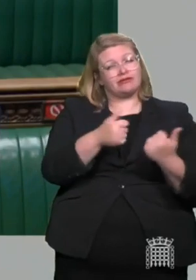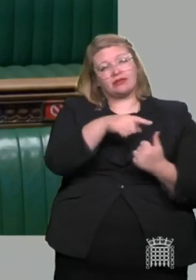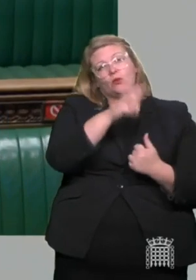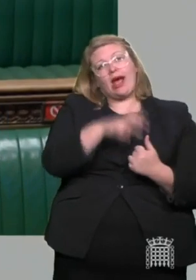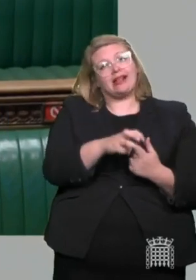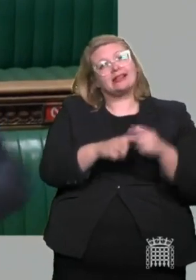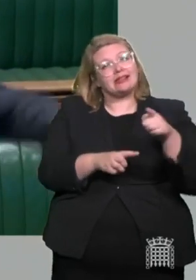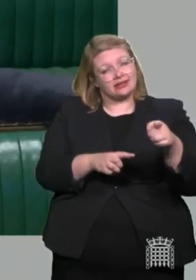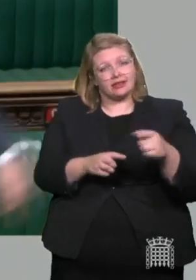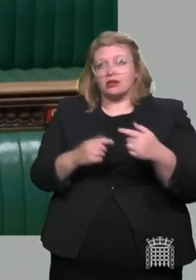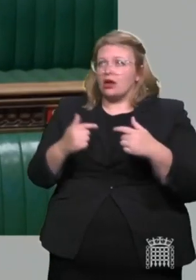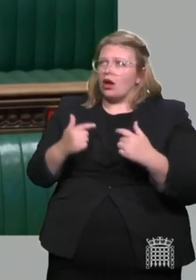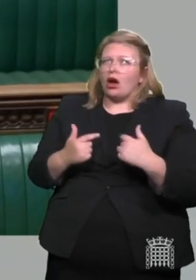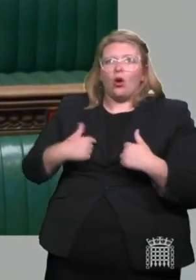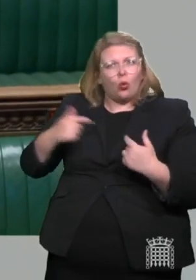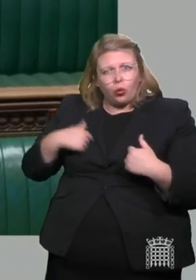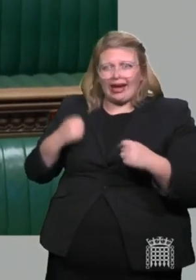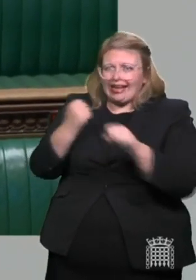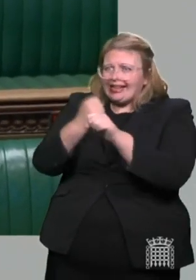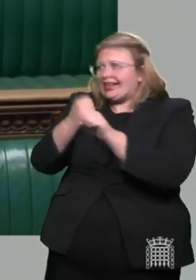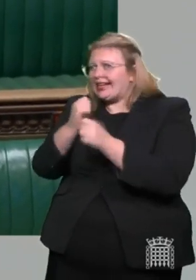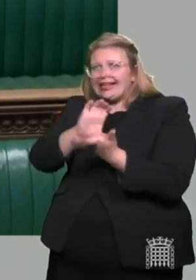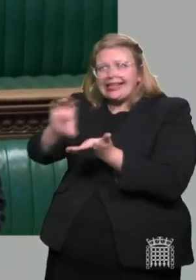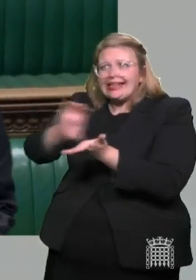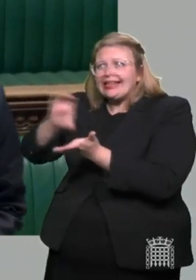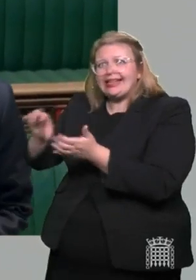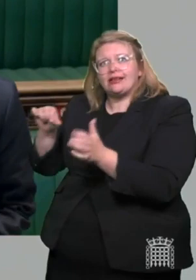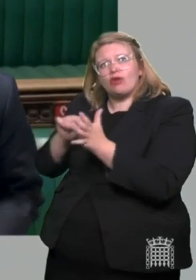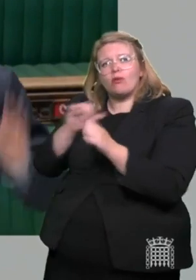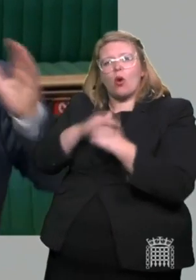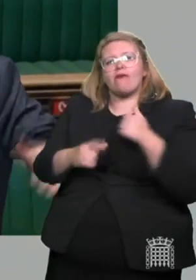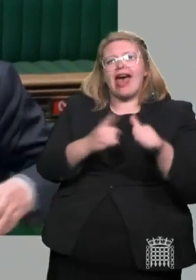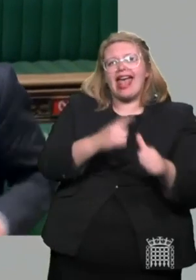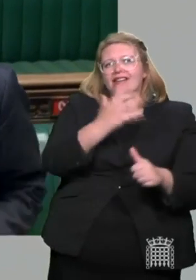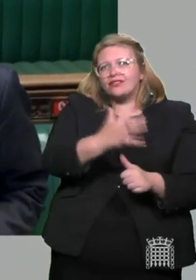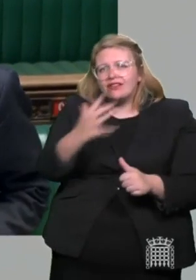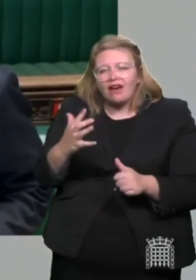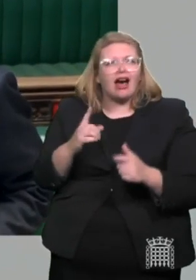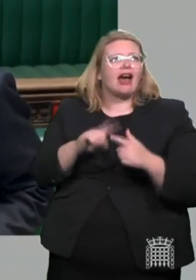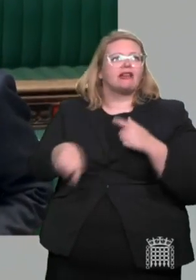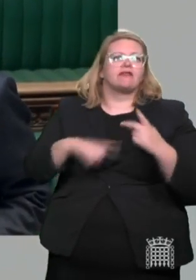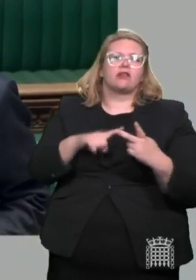high-paid jobs; finally addressing the problems of the A55; 5,000 more teachers;